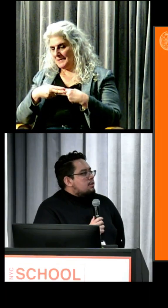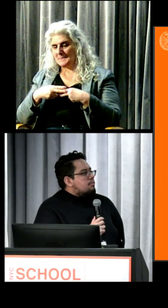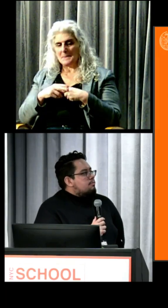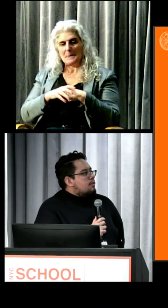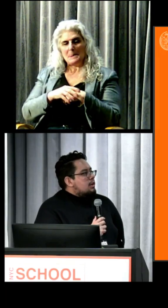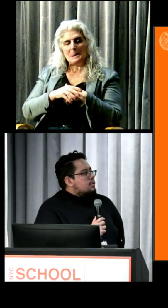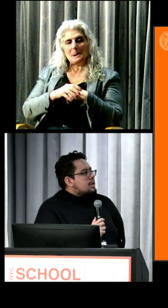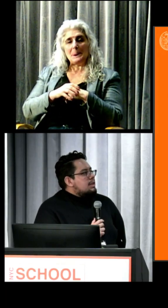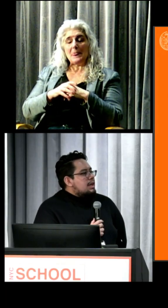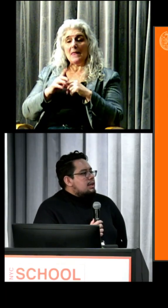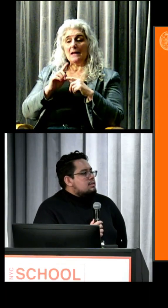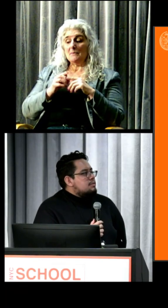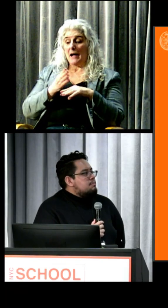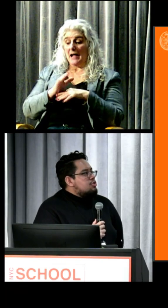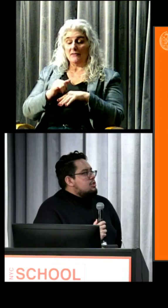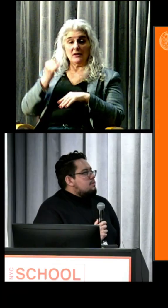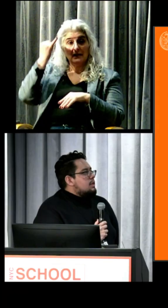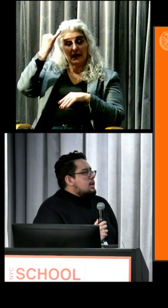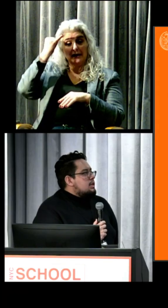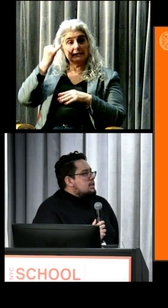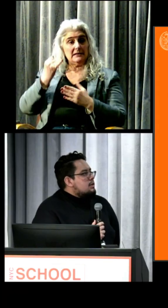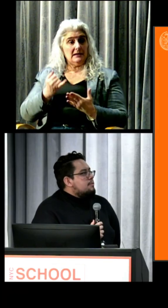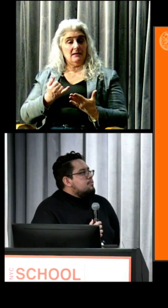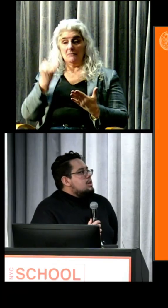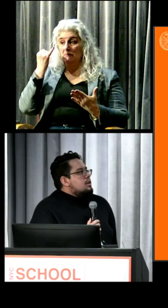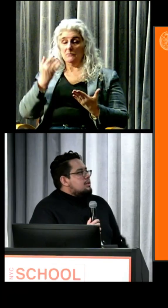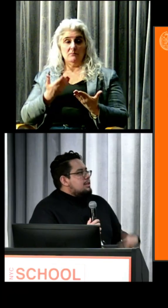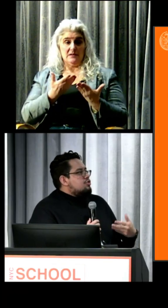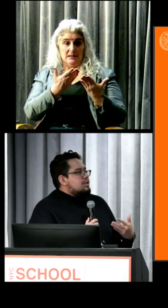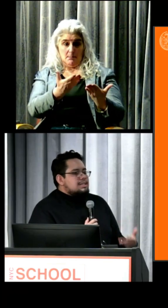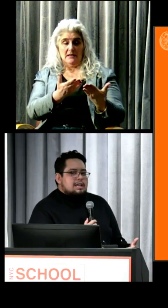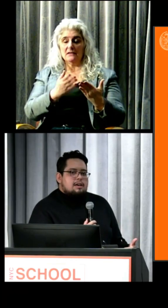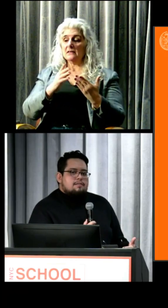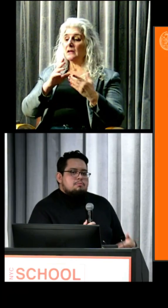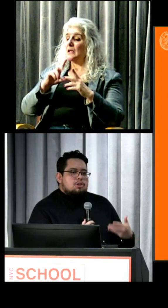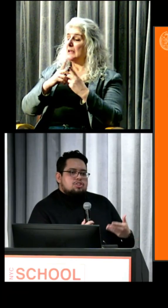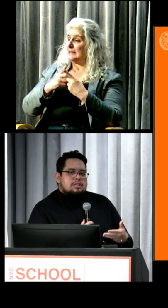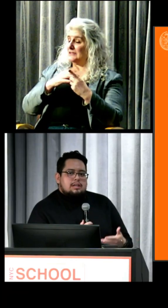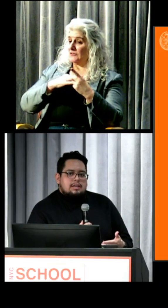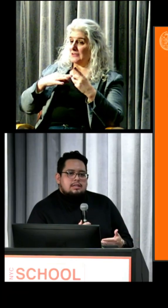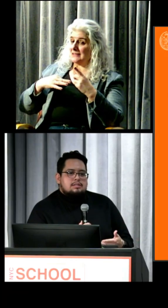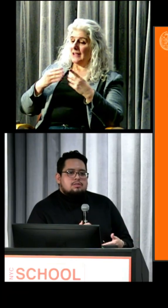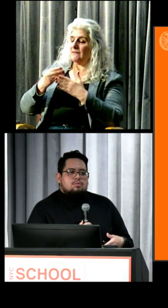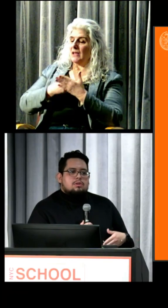And then they hit that challenge that everything is a trade-off, and the trade-offs emerge from the